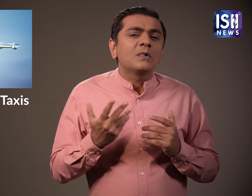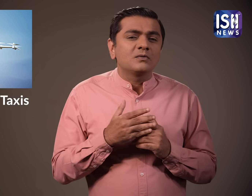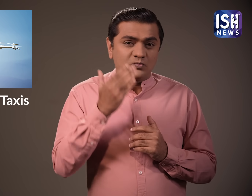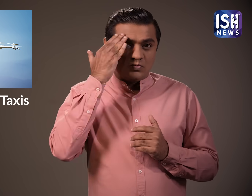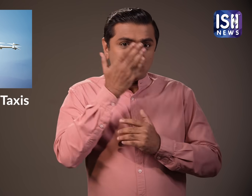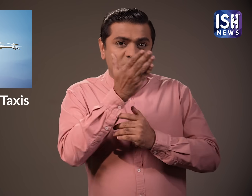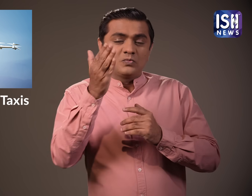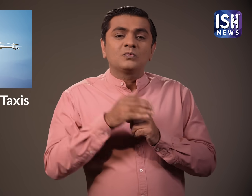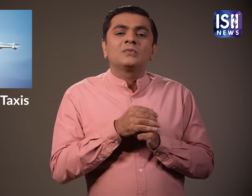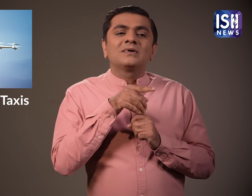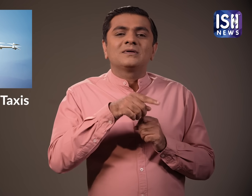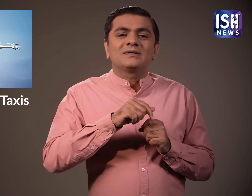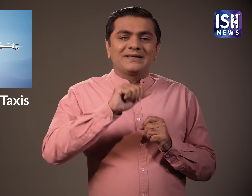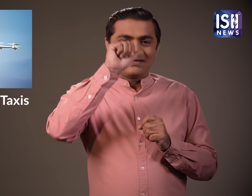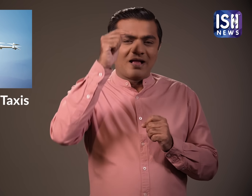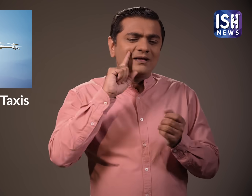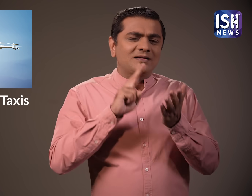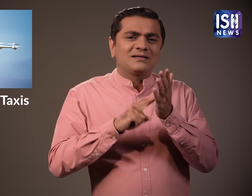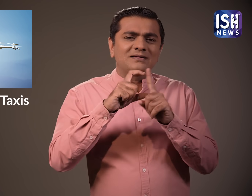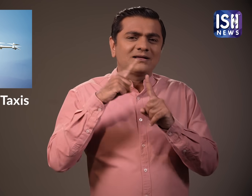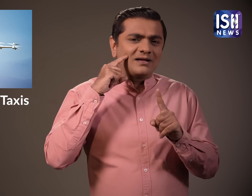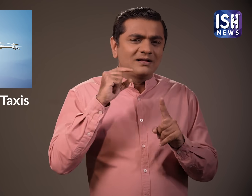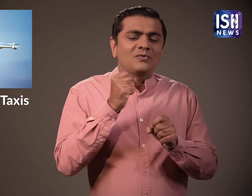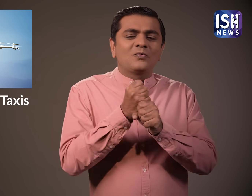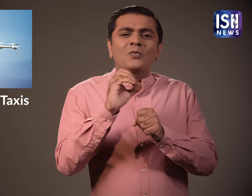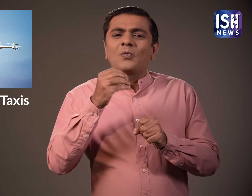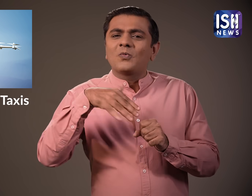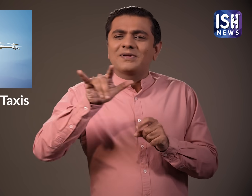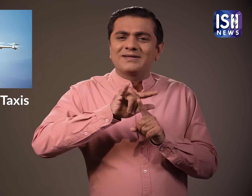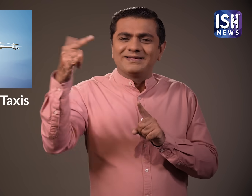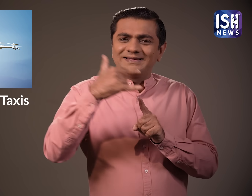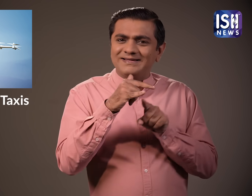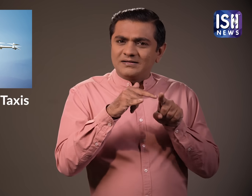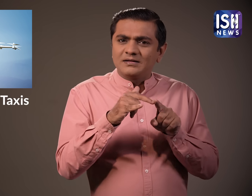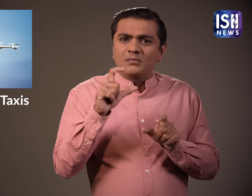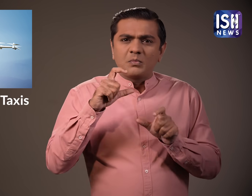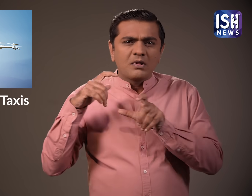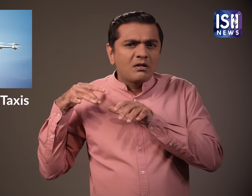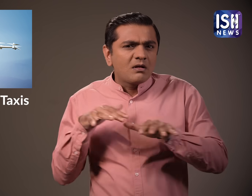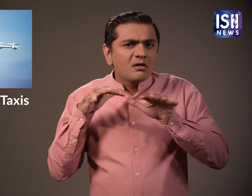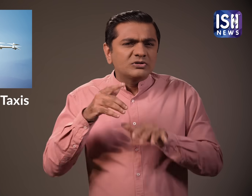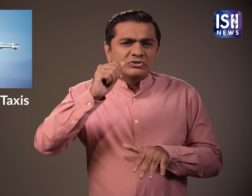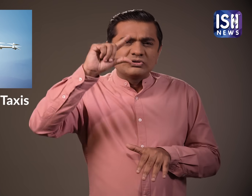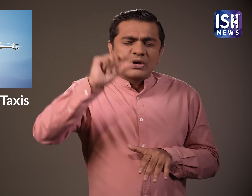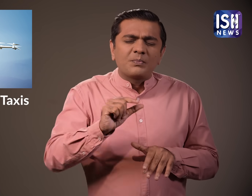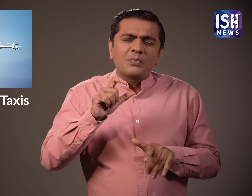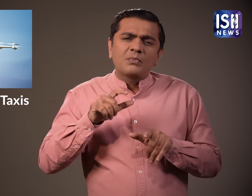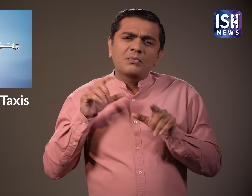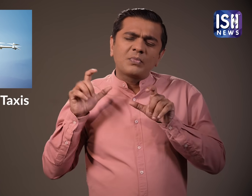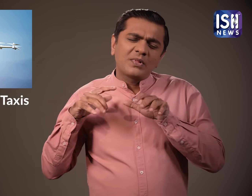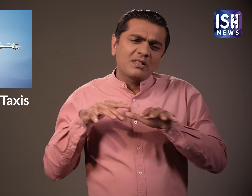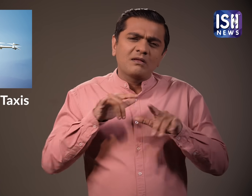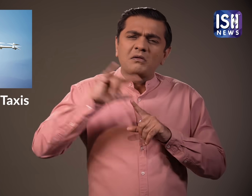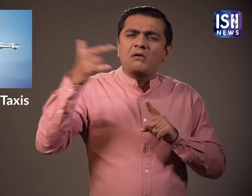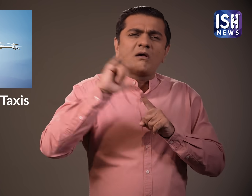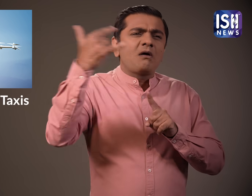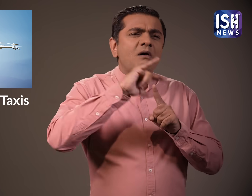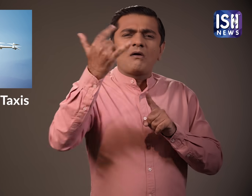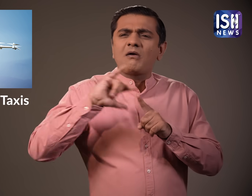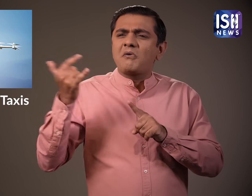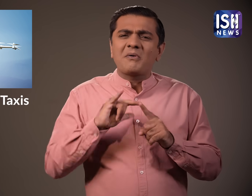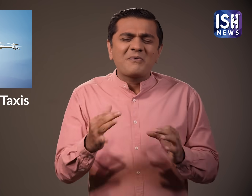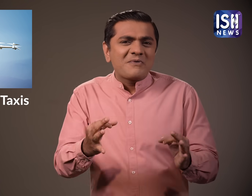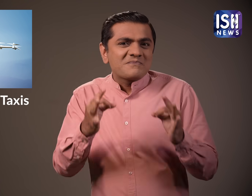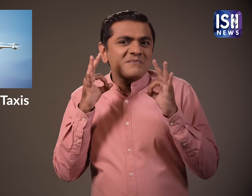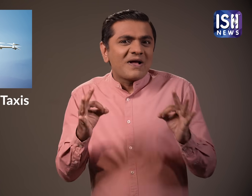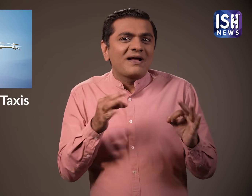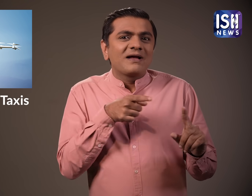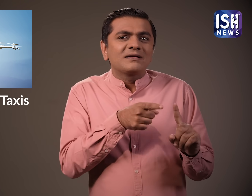This is because Indigo has been offering cheap affordable air travel to Indians